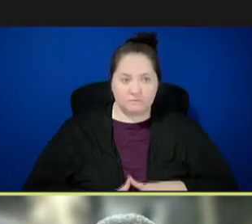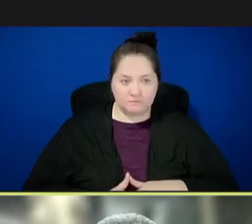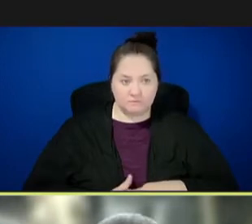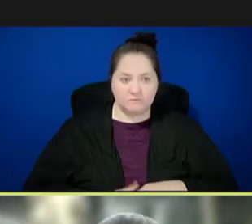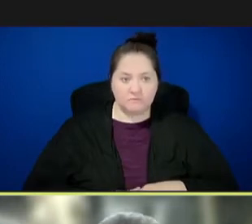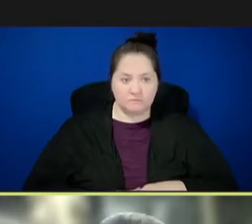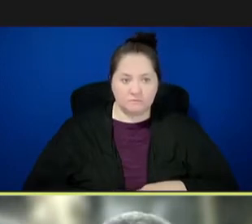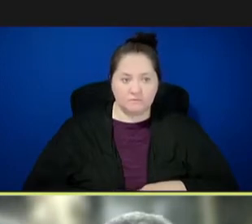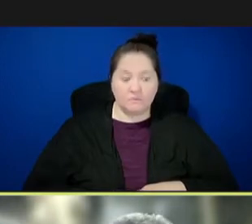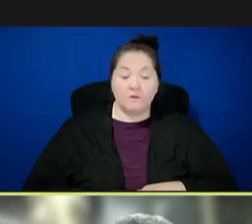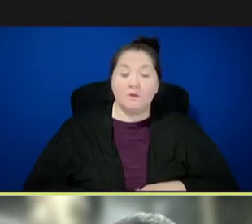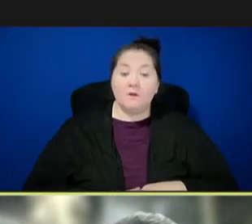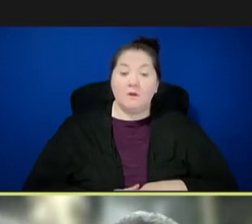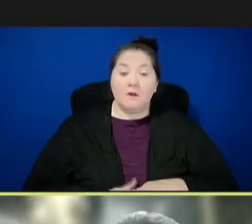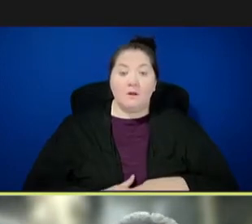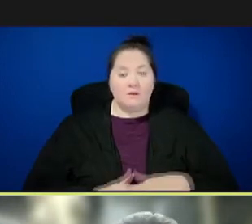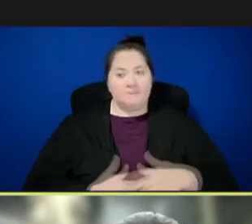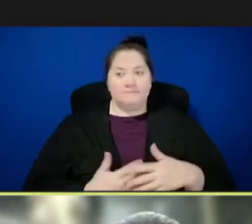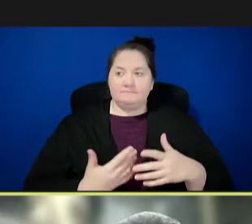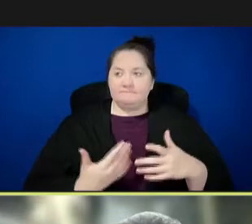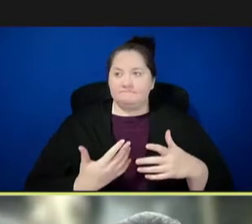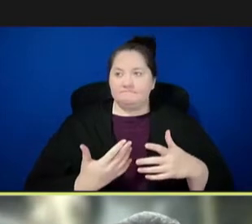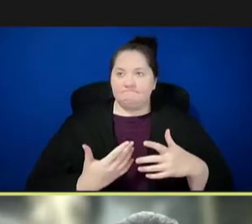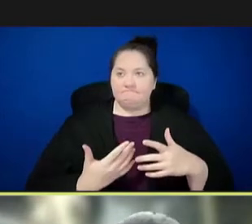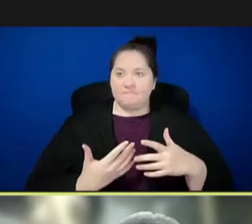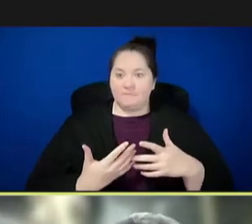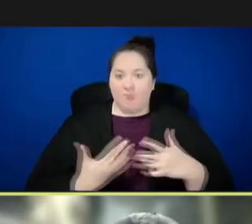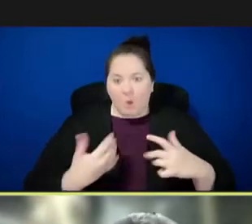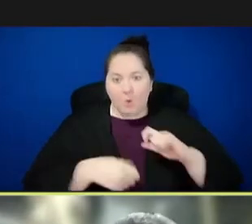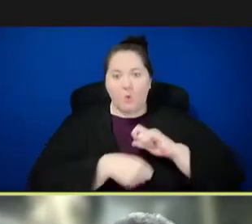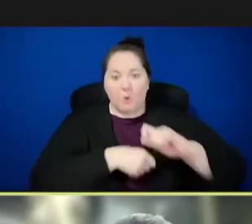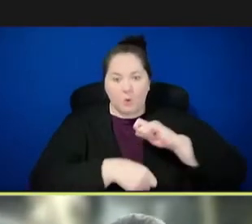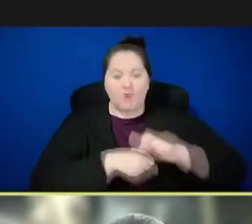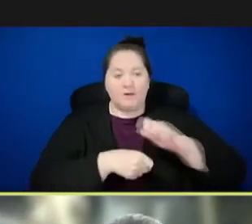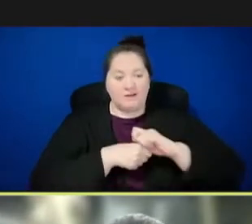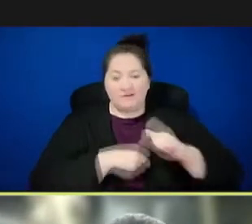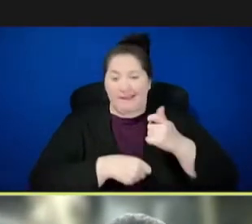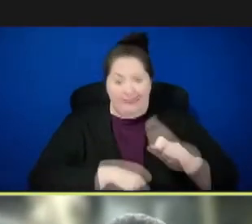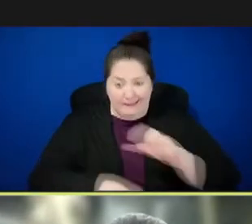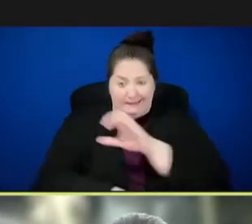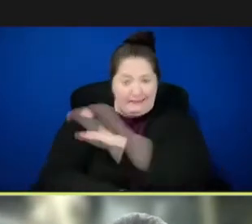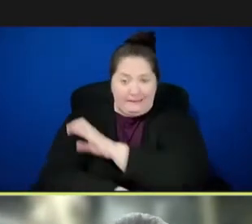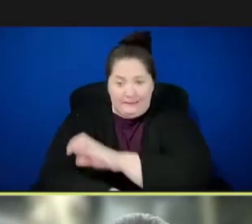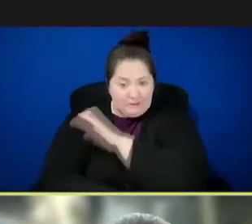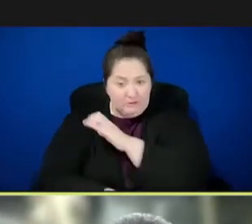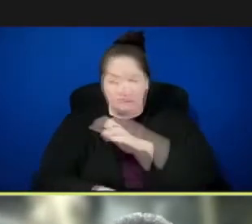The heavy lift, if you will, of executing a clinical trial is the processing of the